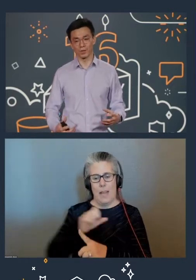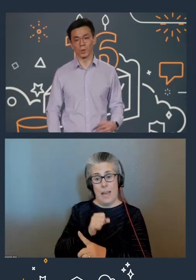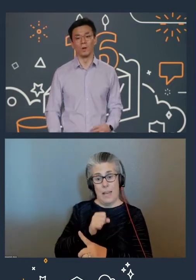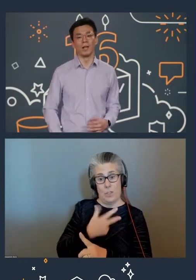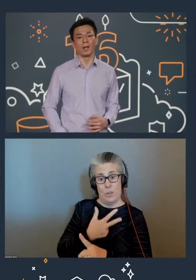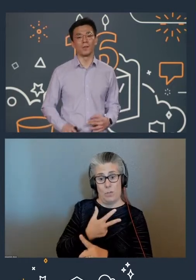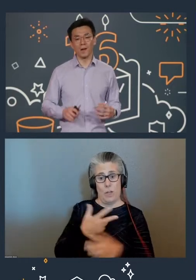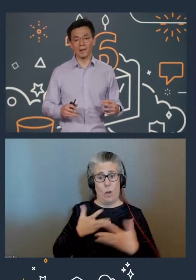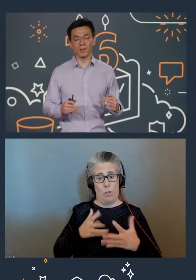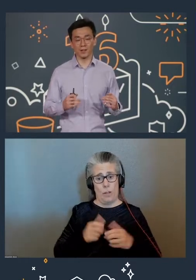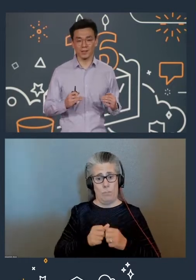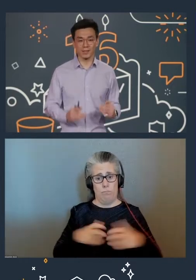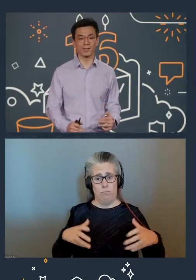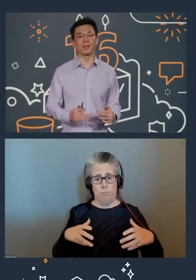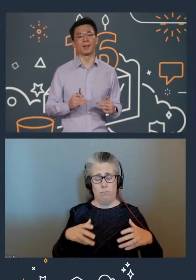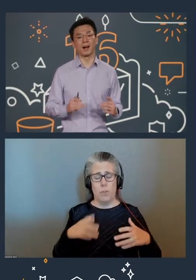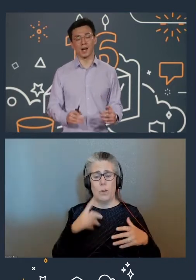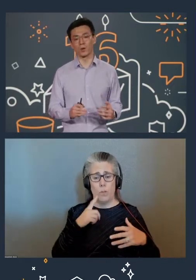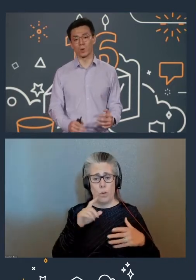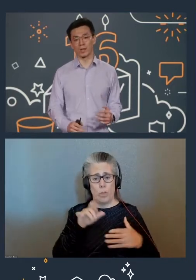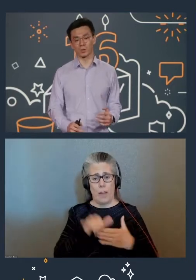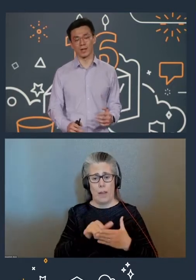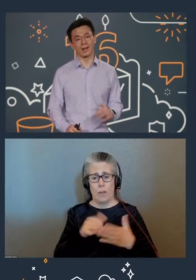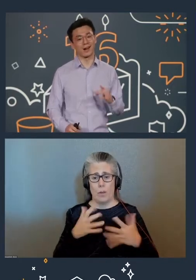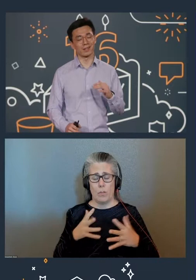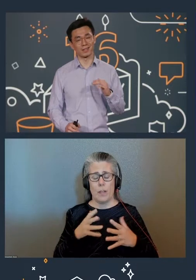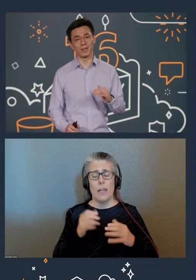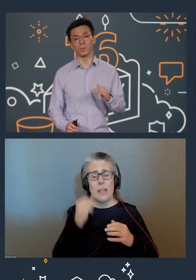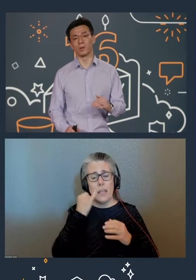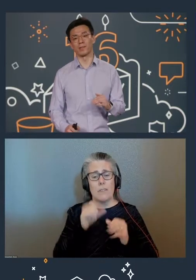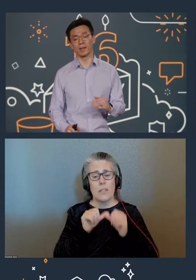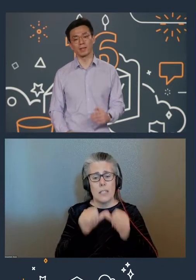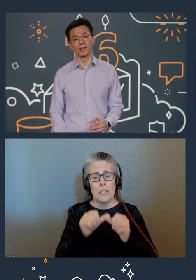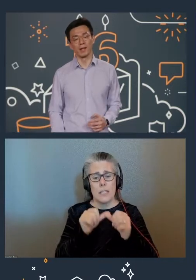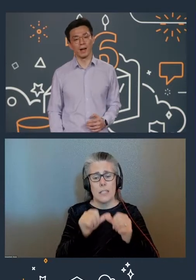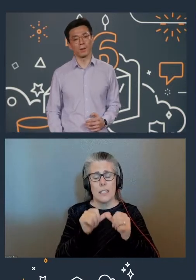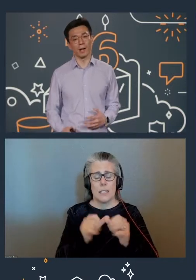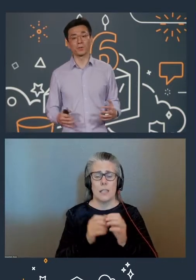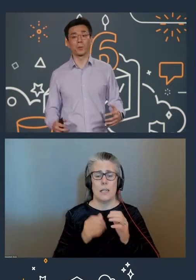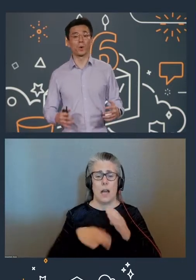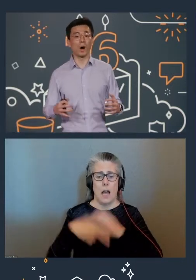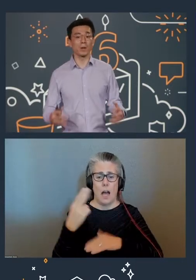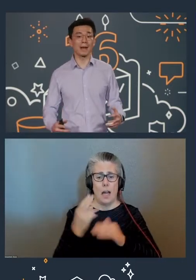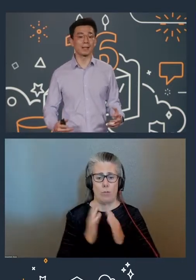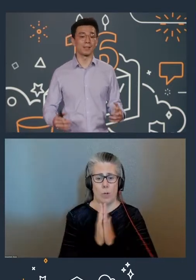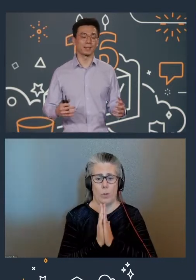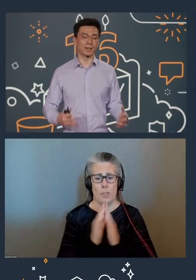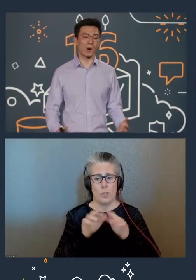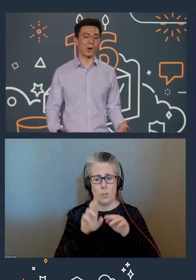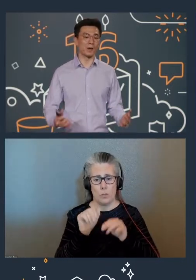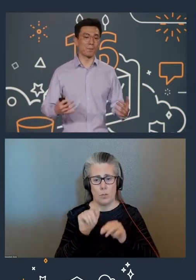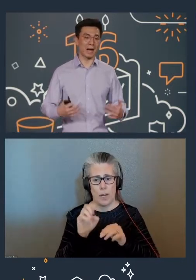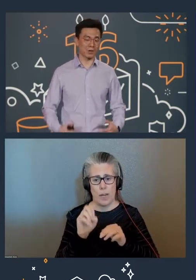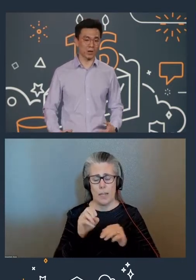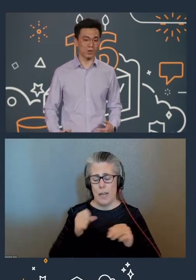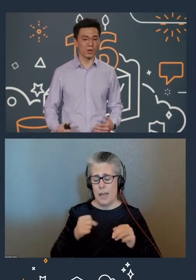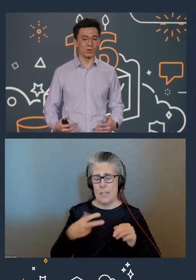So if you have consistent high request rate on a single prefix, S3 will automatically scale in the background